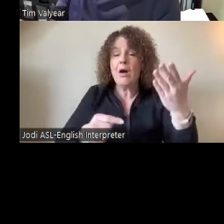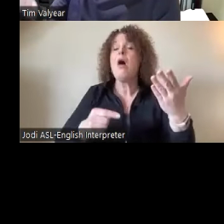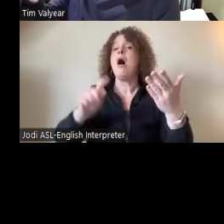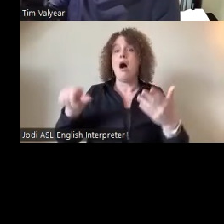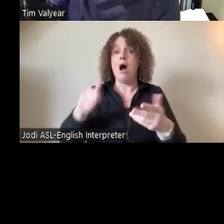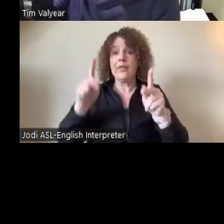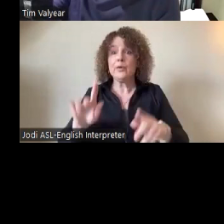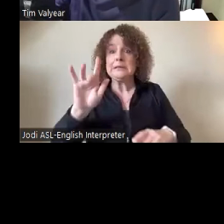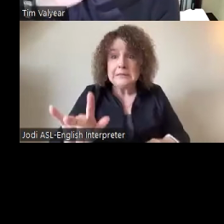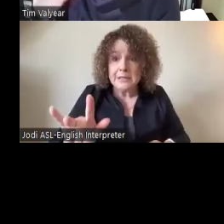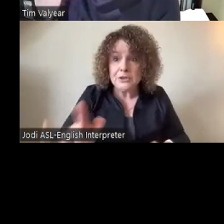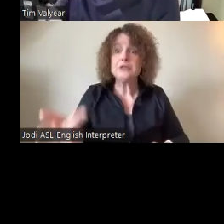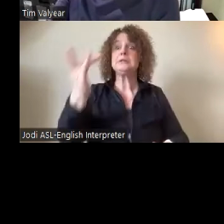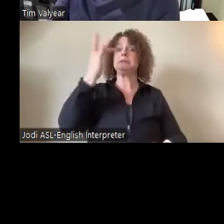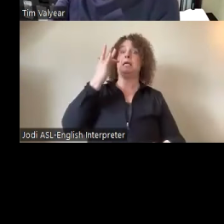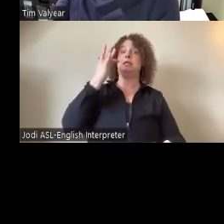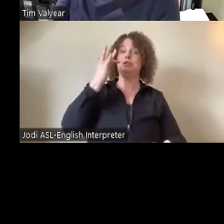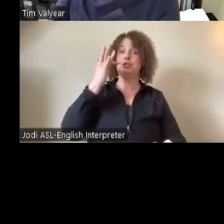land on a surface. When it lands on that surface, that